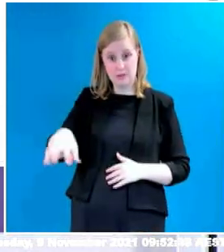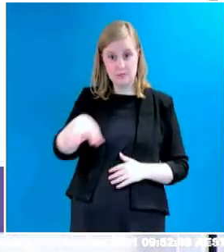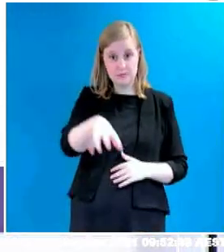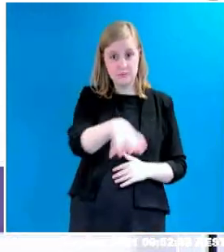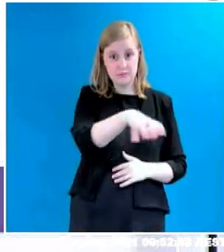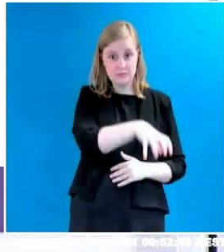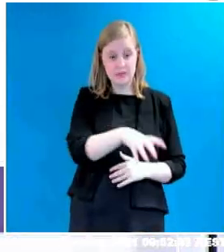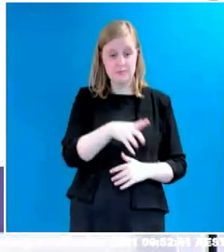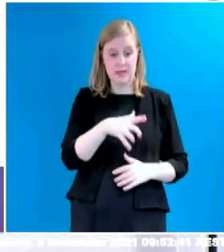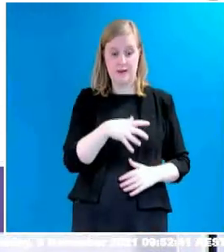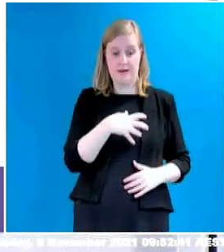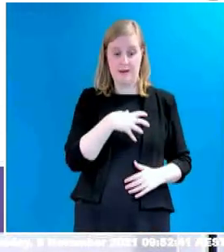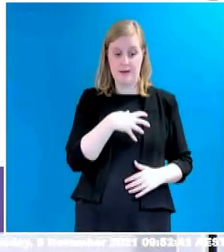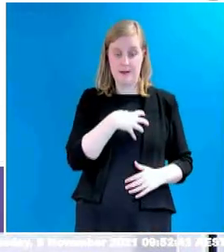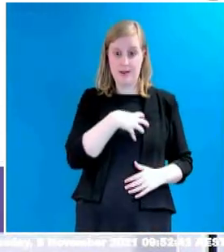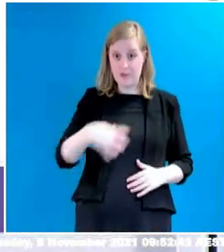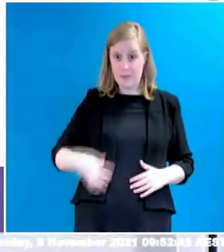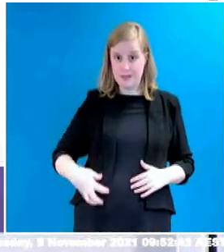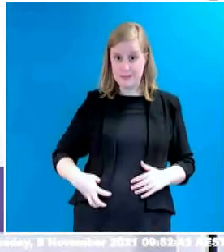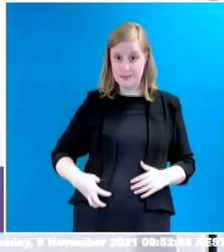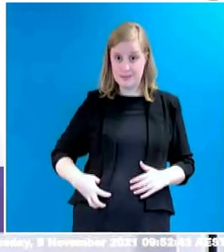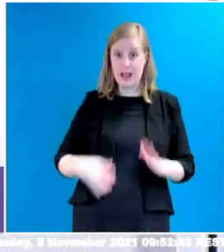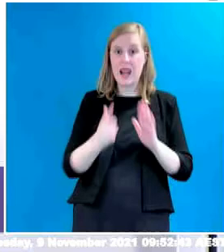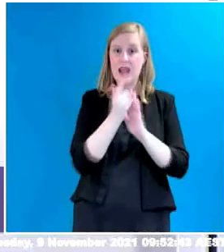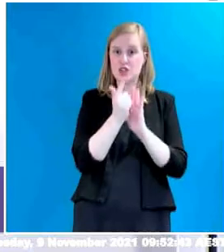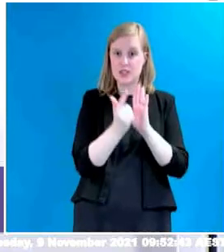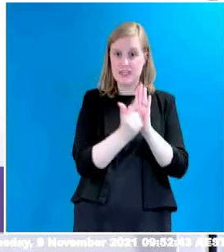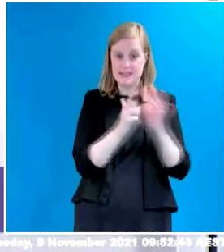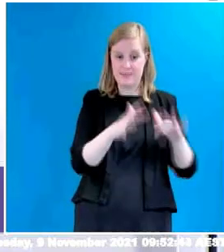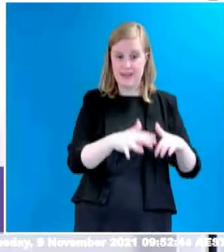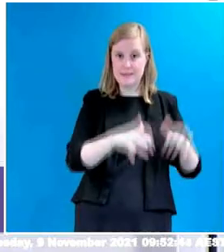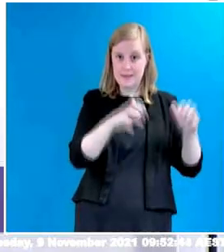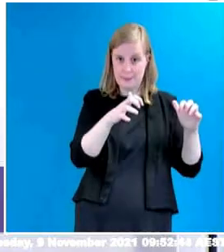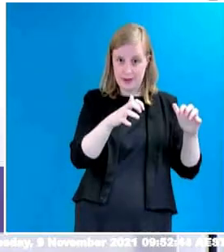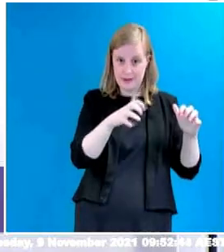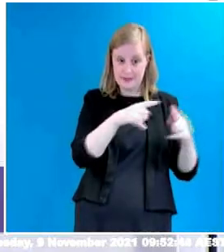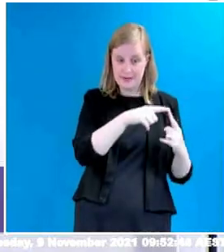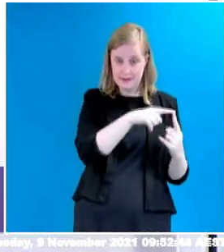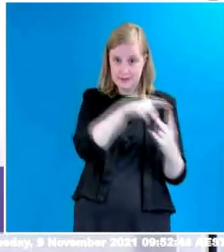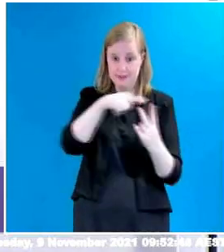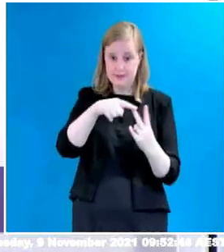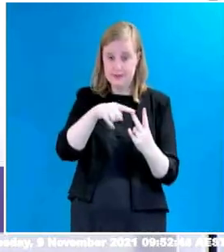case, the legislative assembly --- we are talking about the judiciary and the